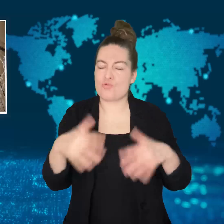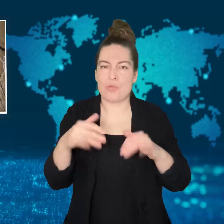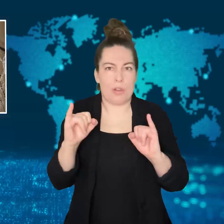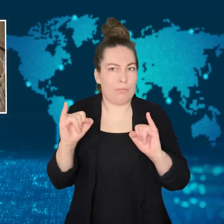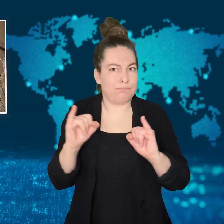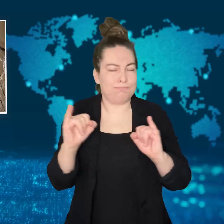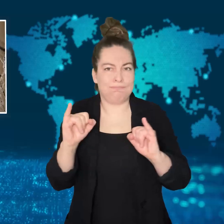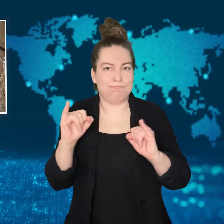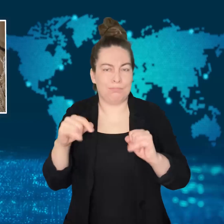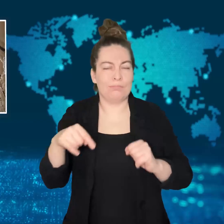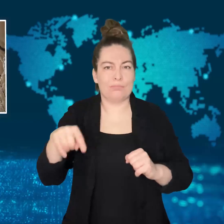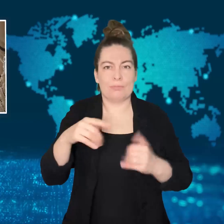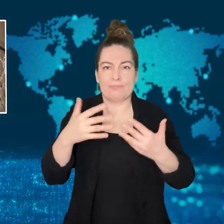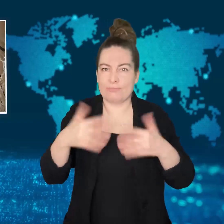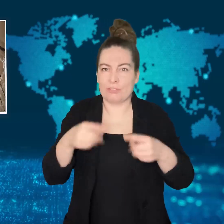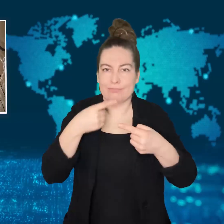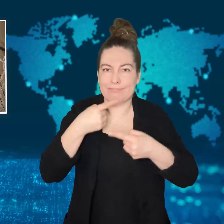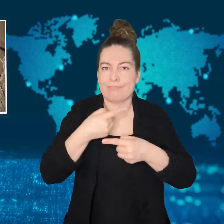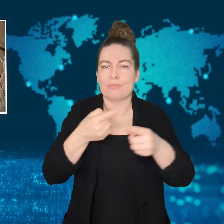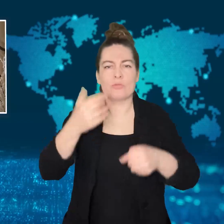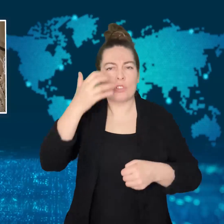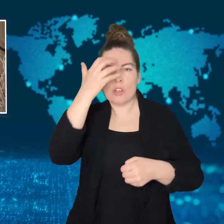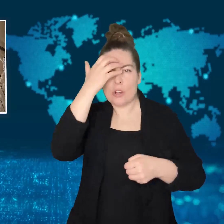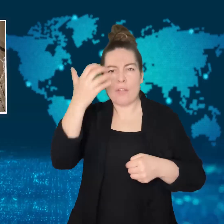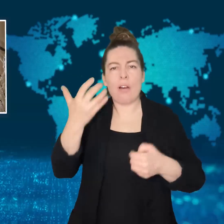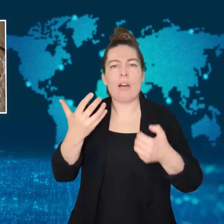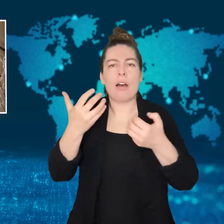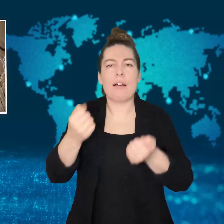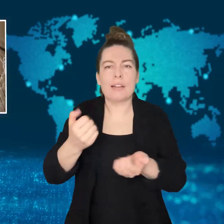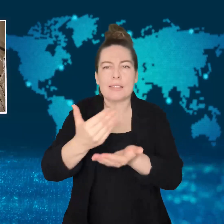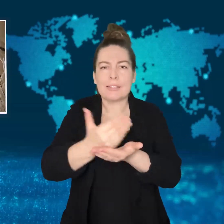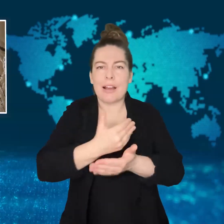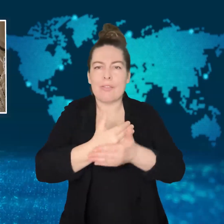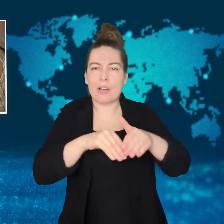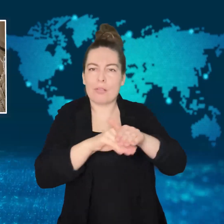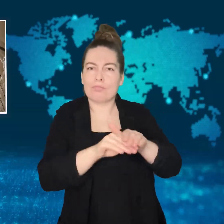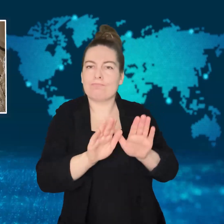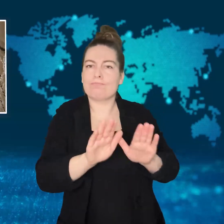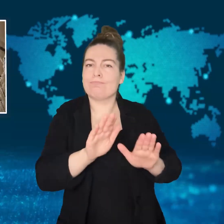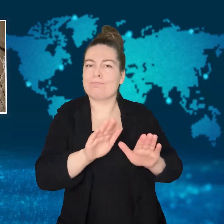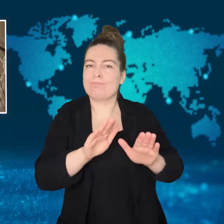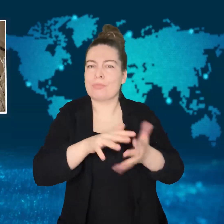The situation has been considered "dire" by the government.